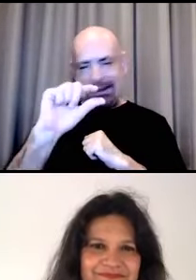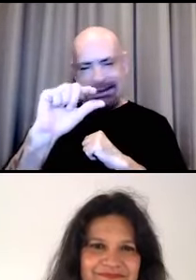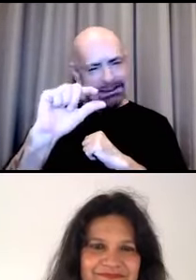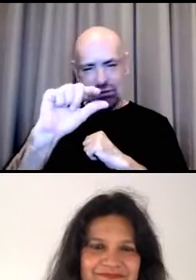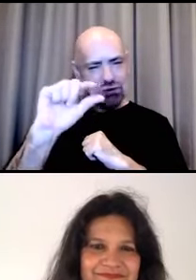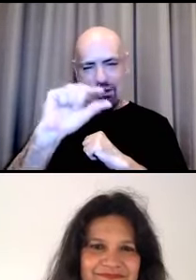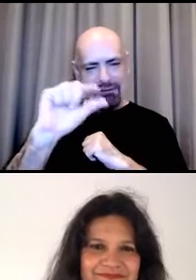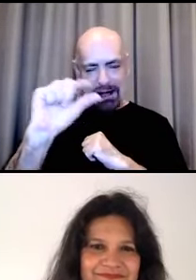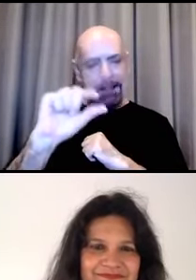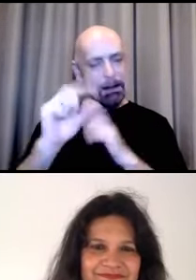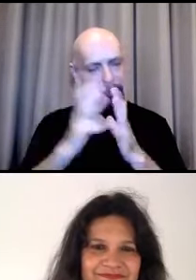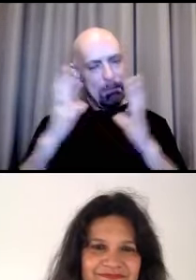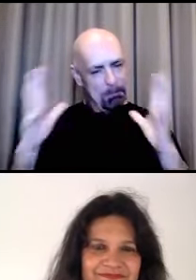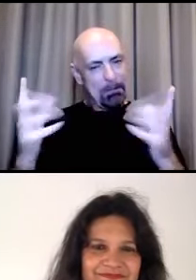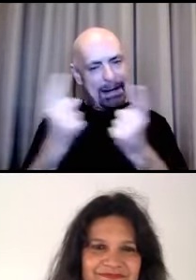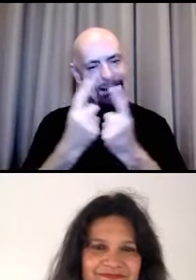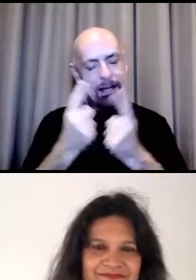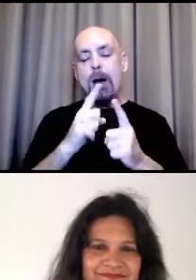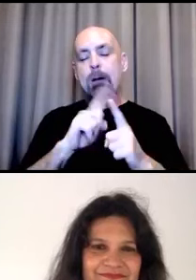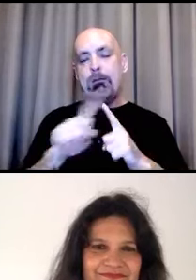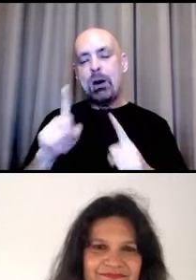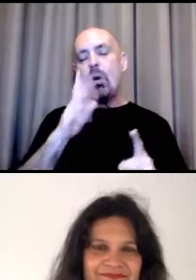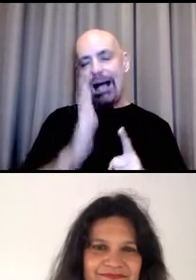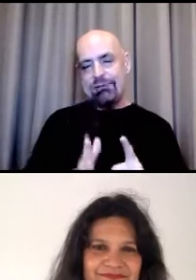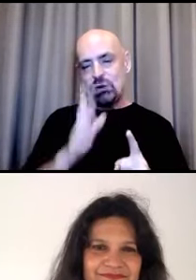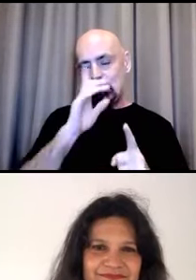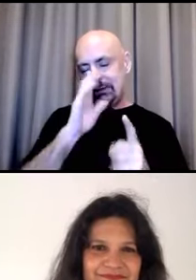story that he rote to Lenin saying I've been